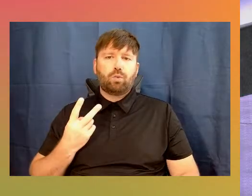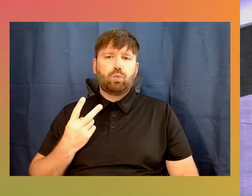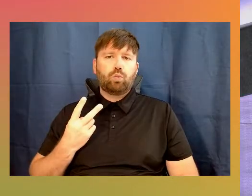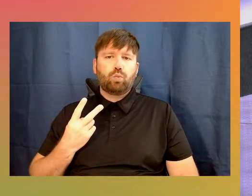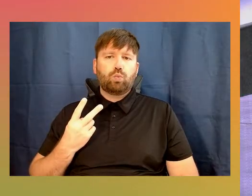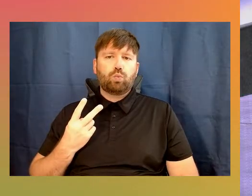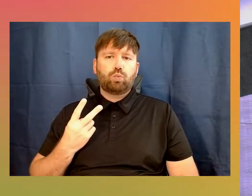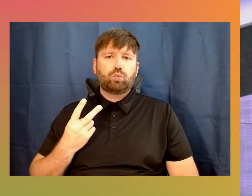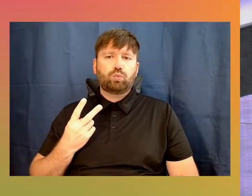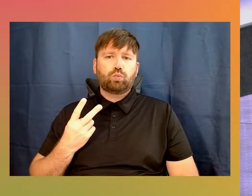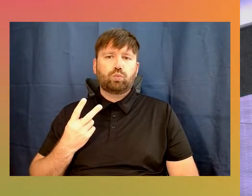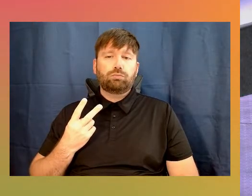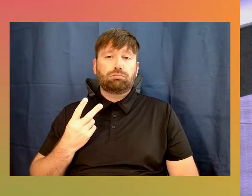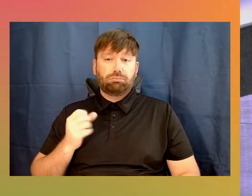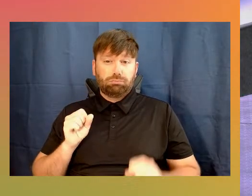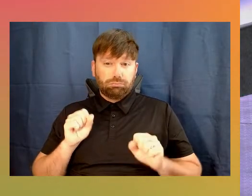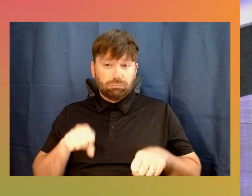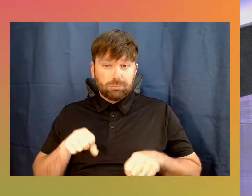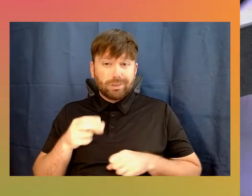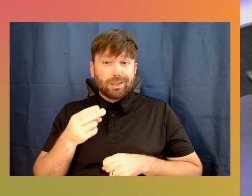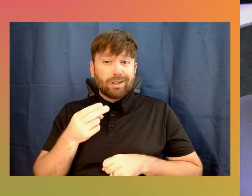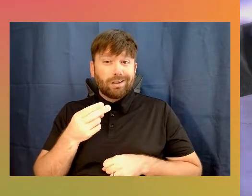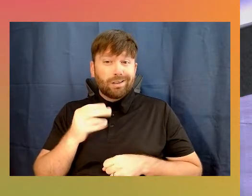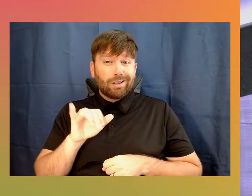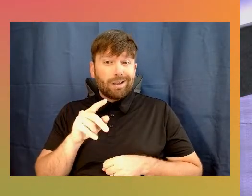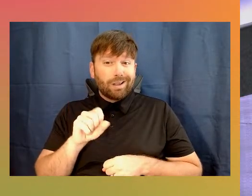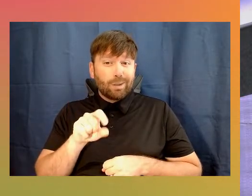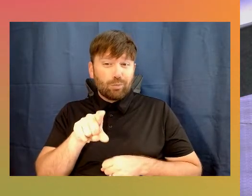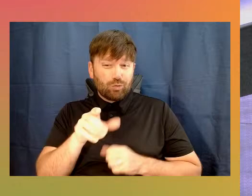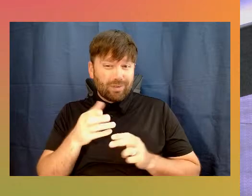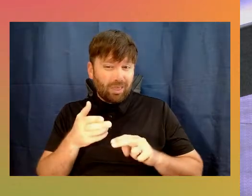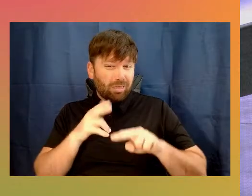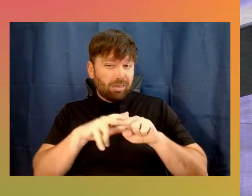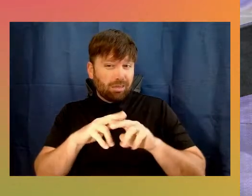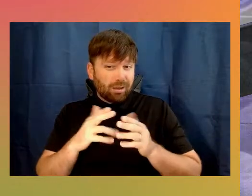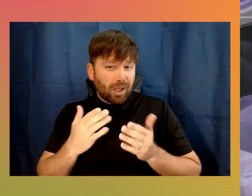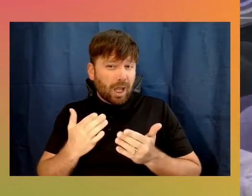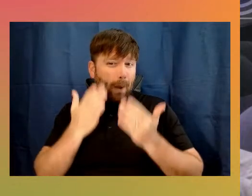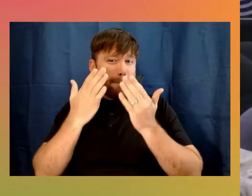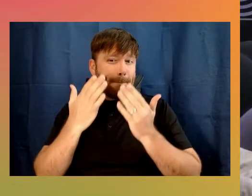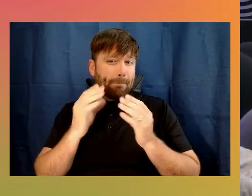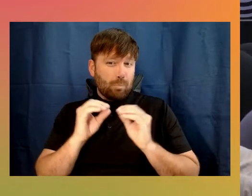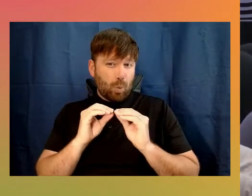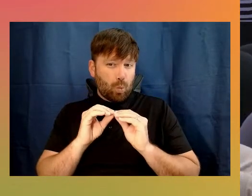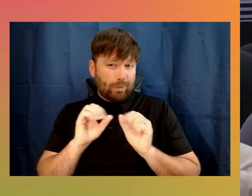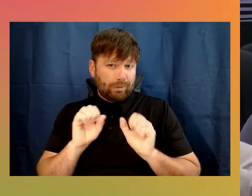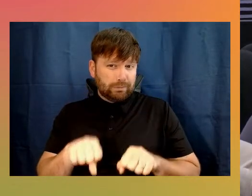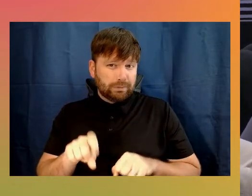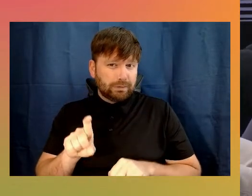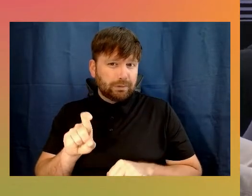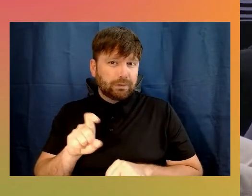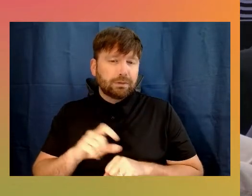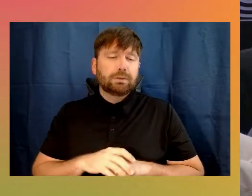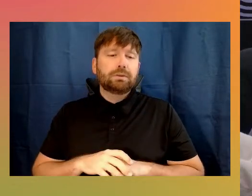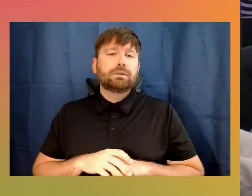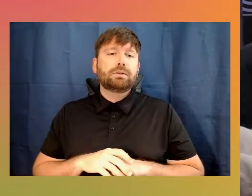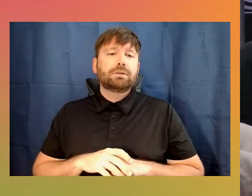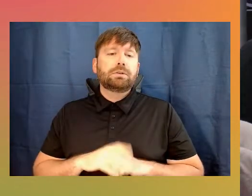LAST TWO.